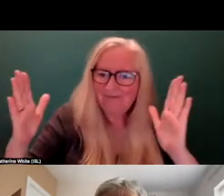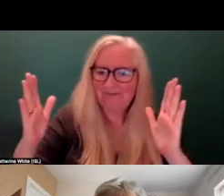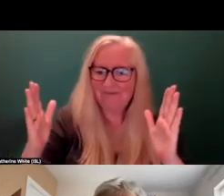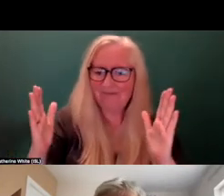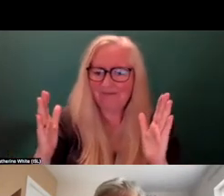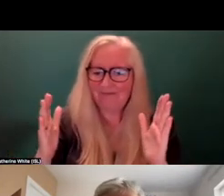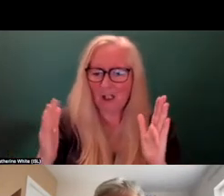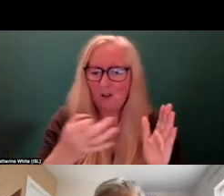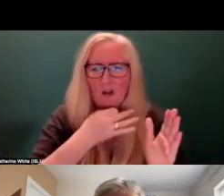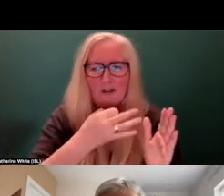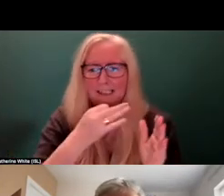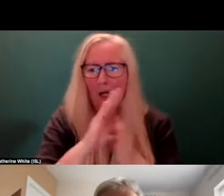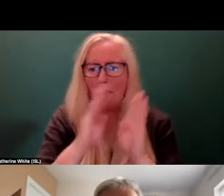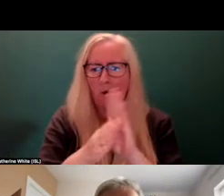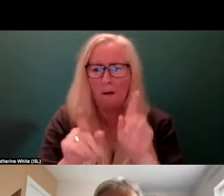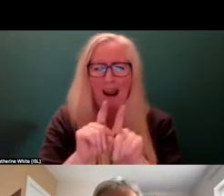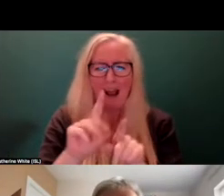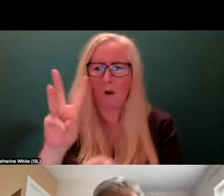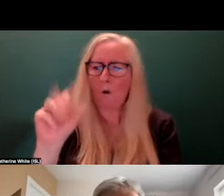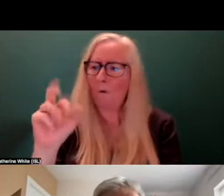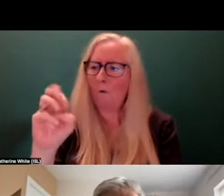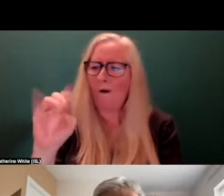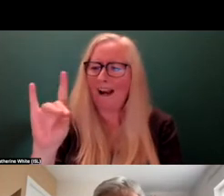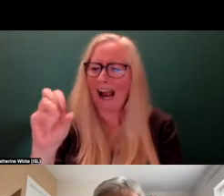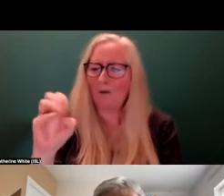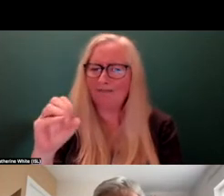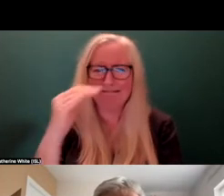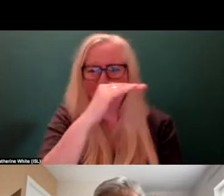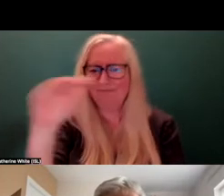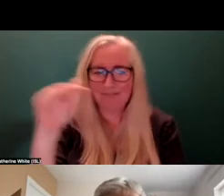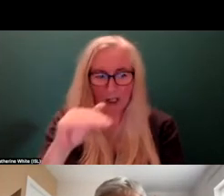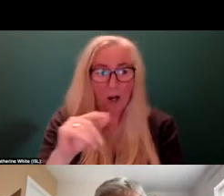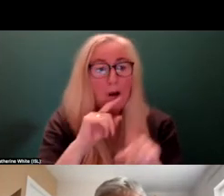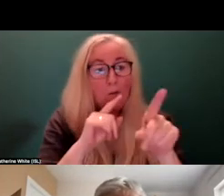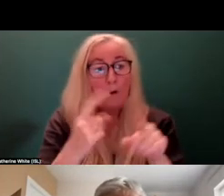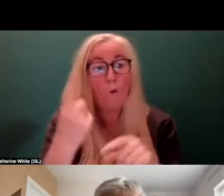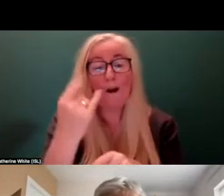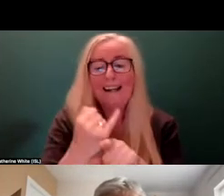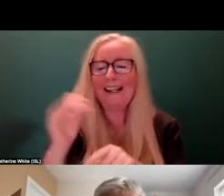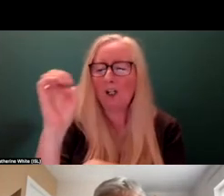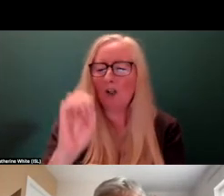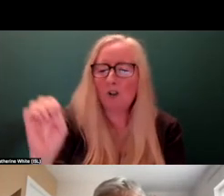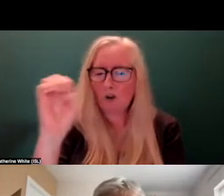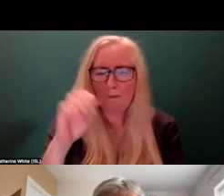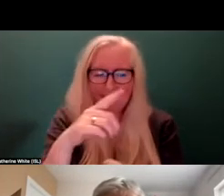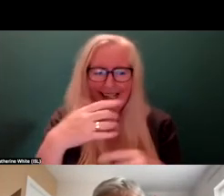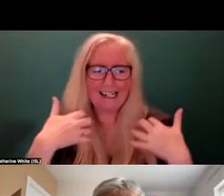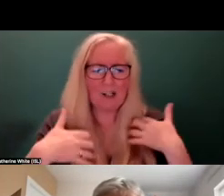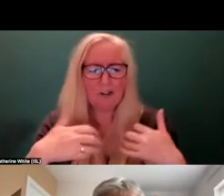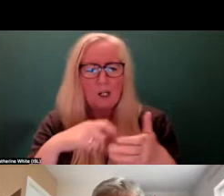where there's a risk of almost warehousing. One of the projects that the Europeans did pick out was this really interesting